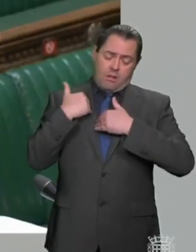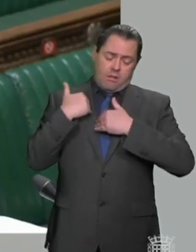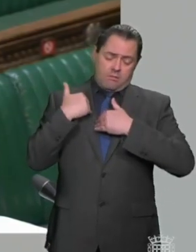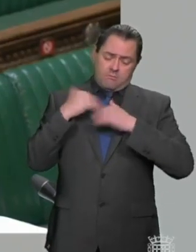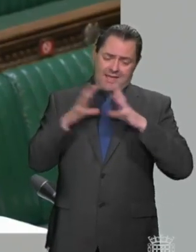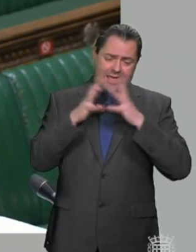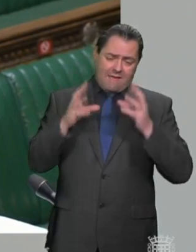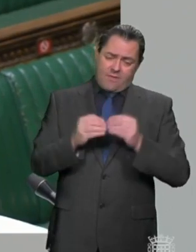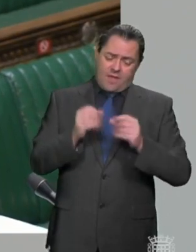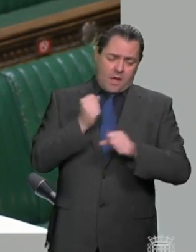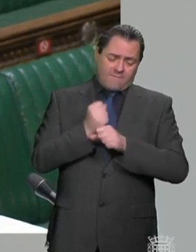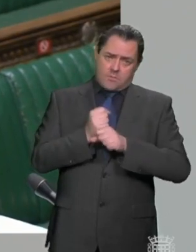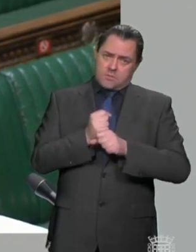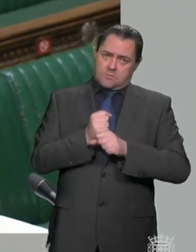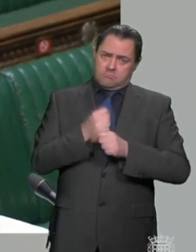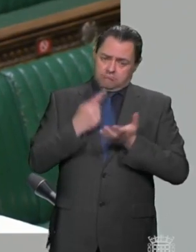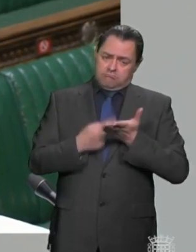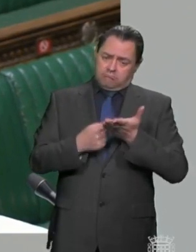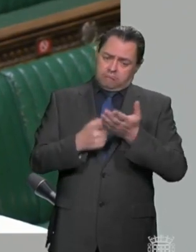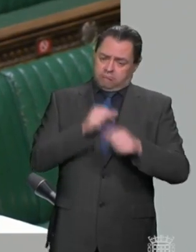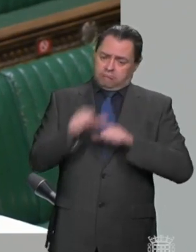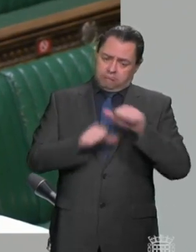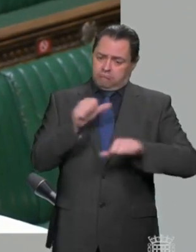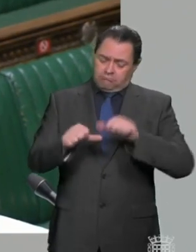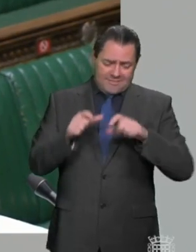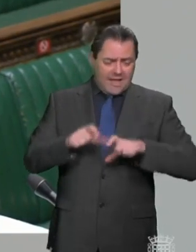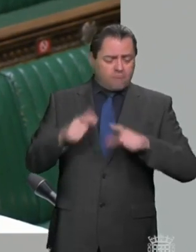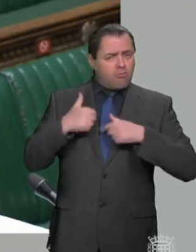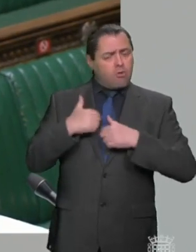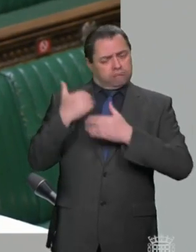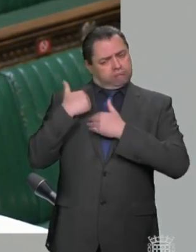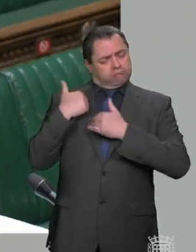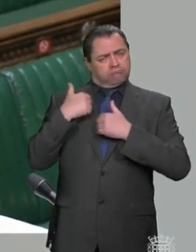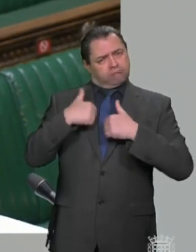Government did and will continue to do so, and one of the reasons why we have set up an independent